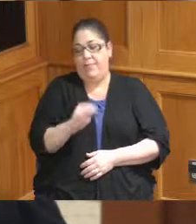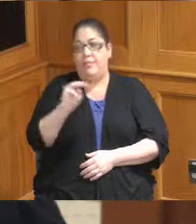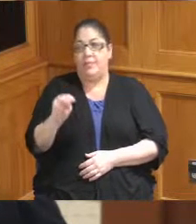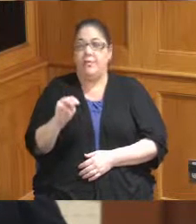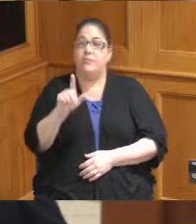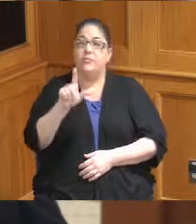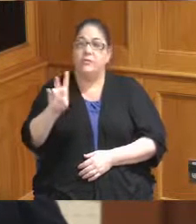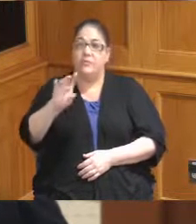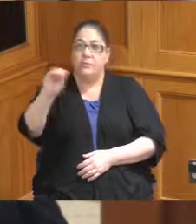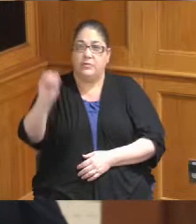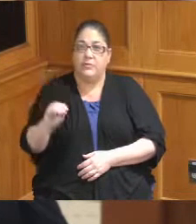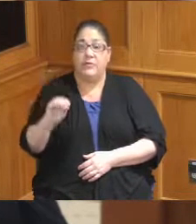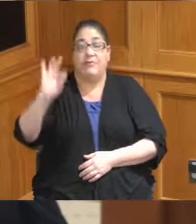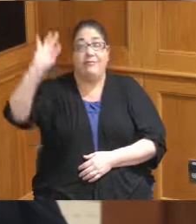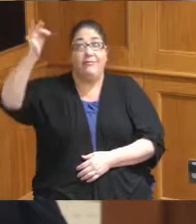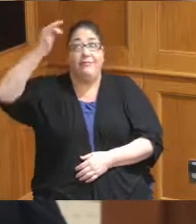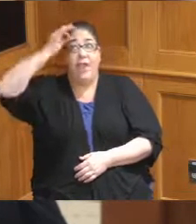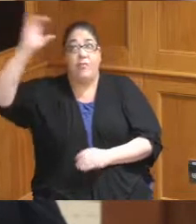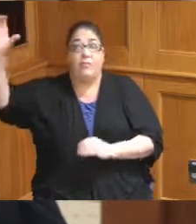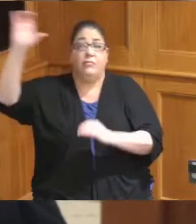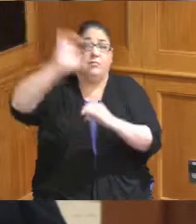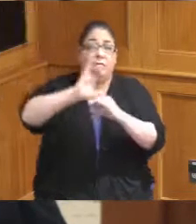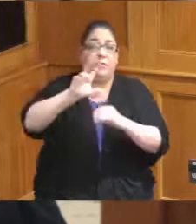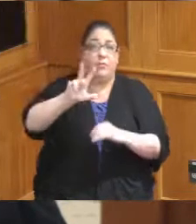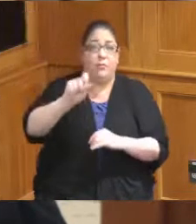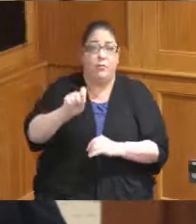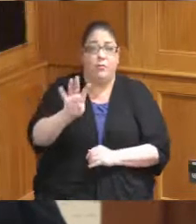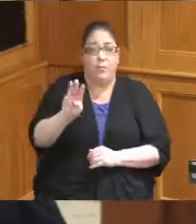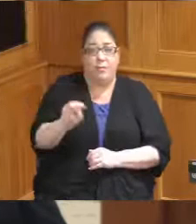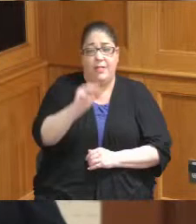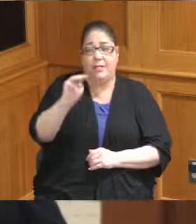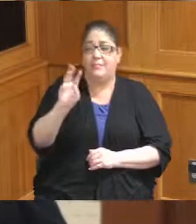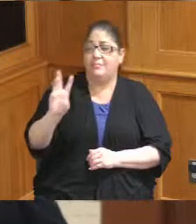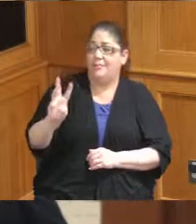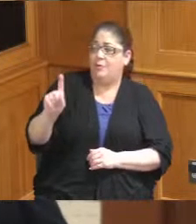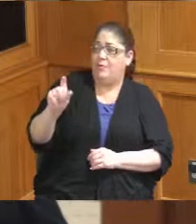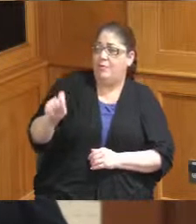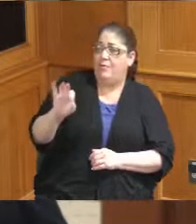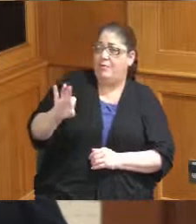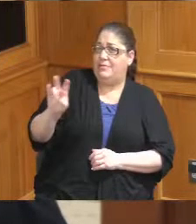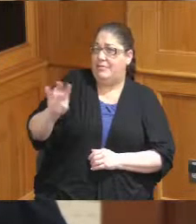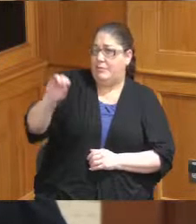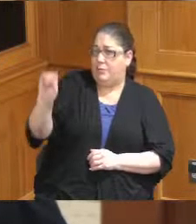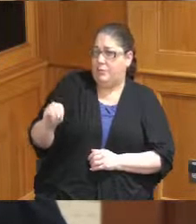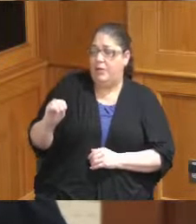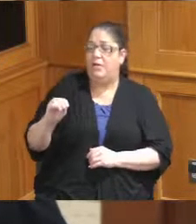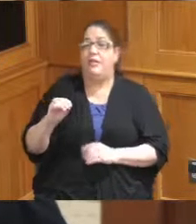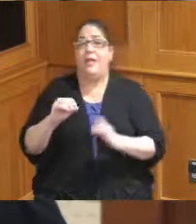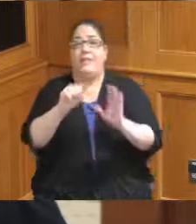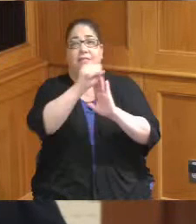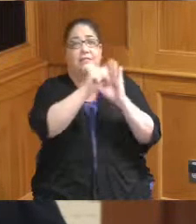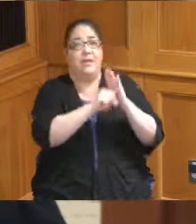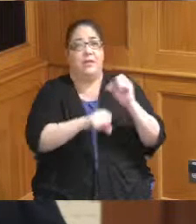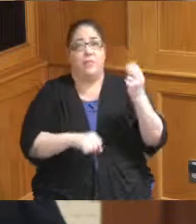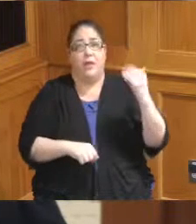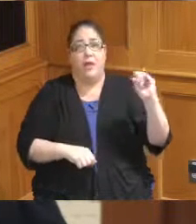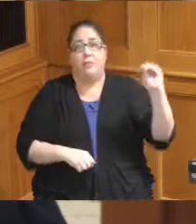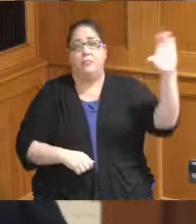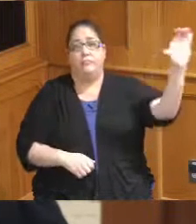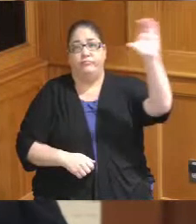the federal government is providing 3.4 million or about 61.97 and the state's share of the grant is